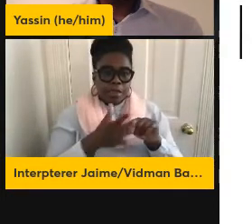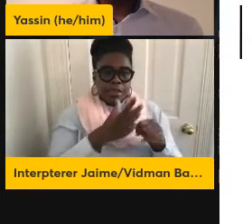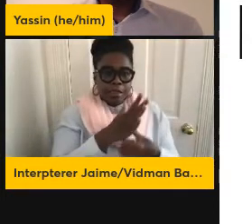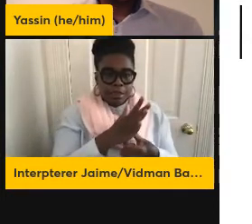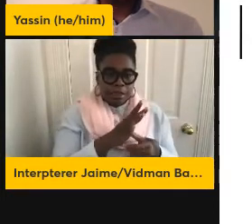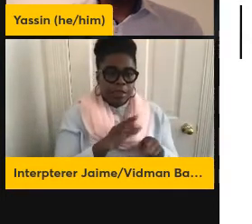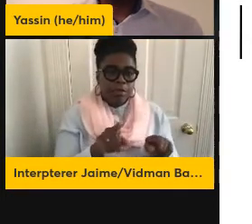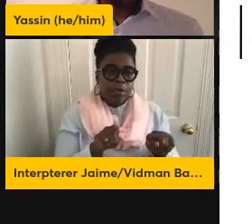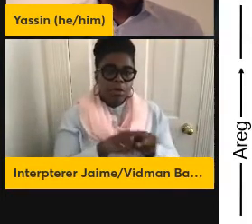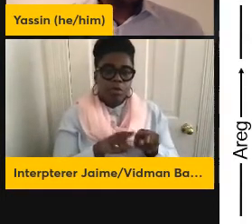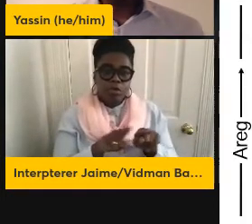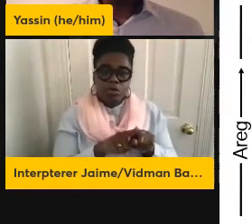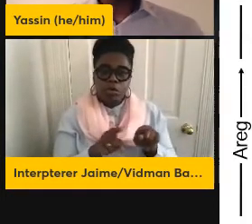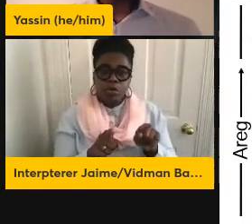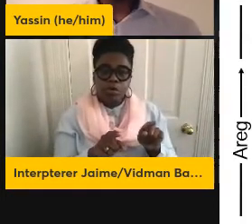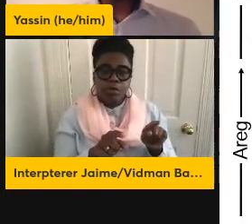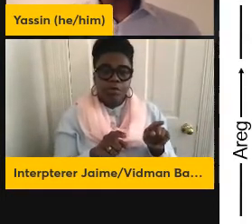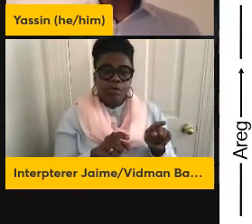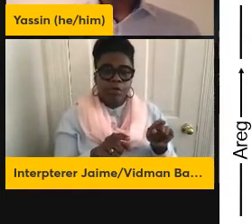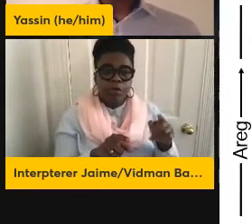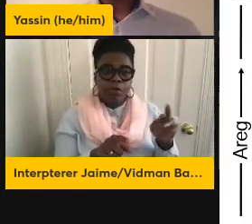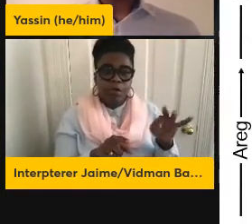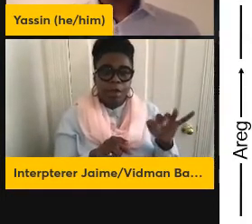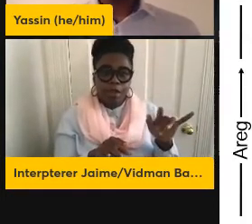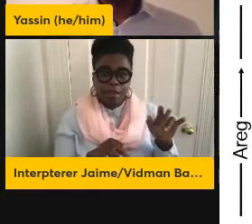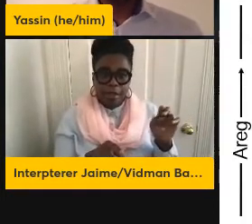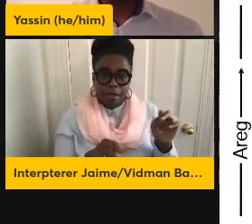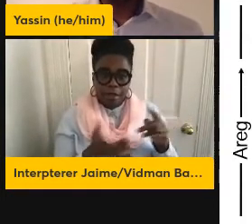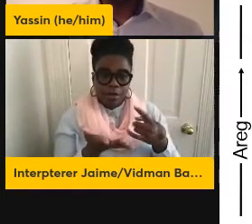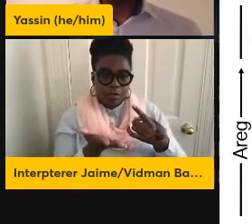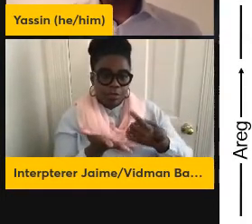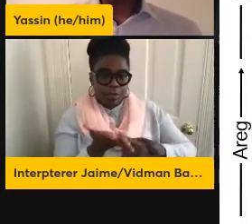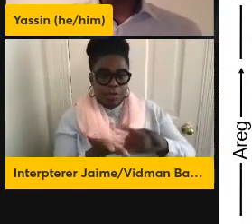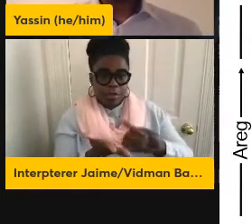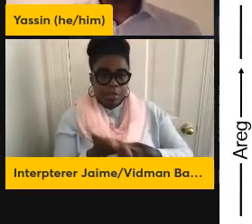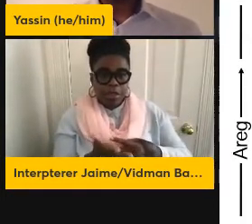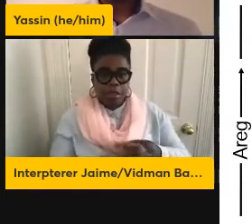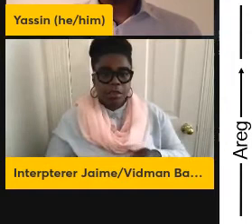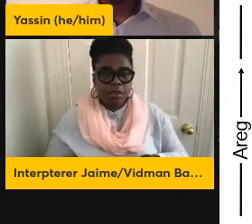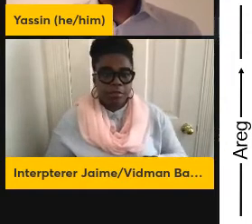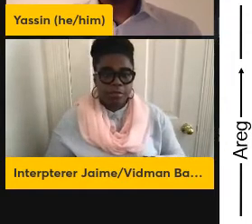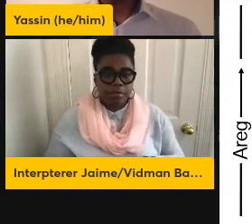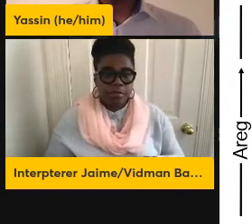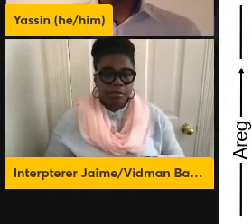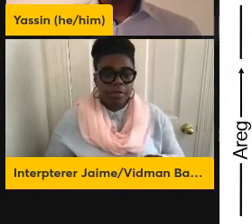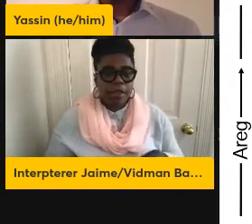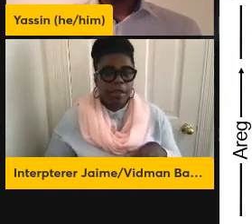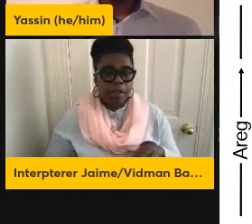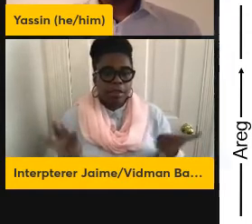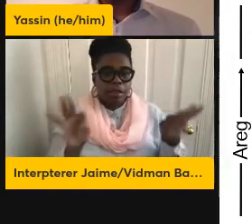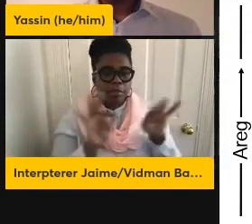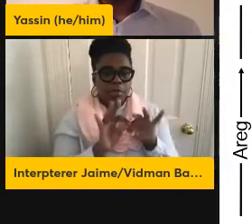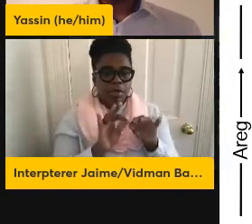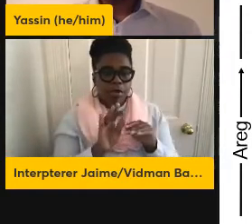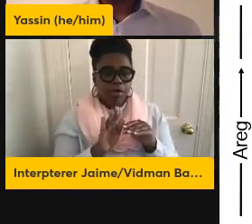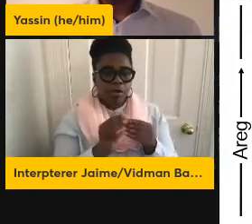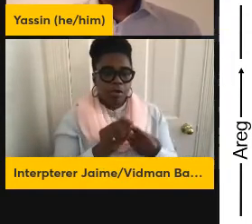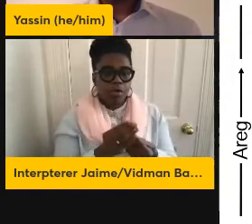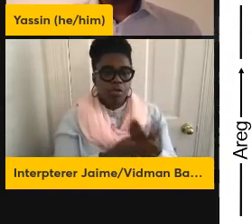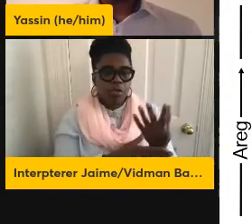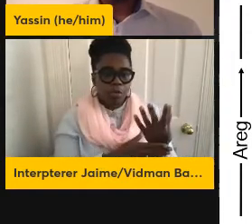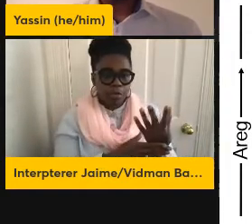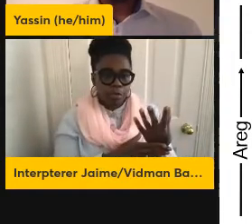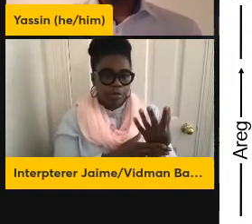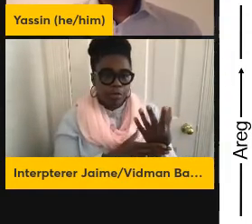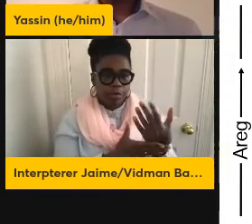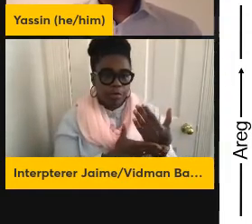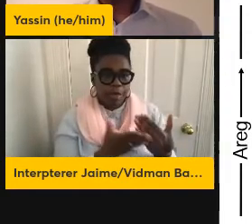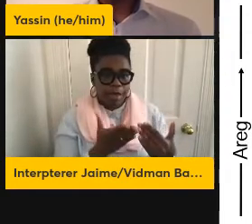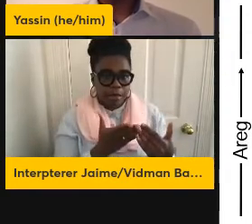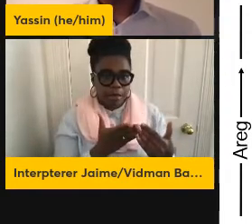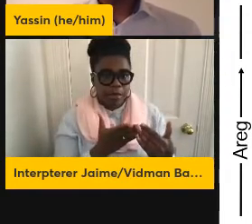also we checked after regulan, which I talked about is an important growth factor that is essential for maintenance of